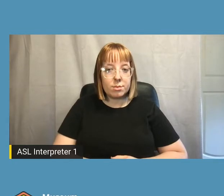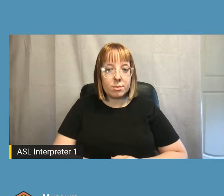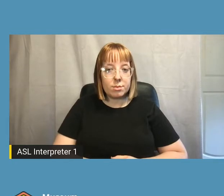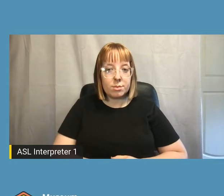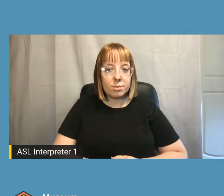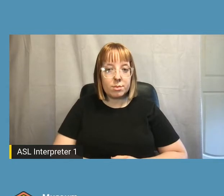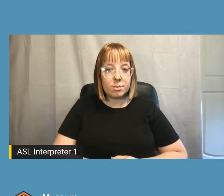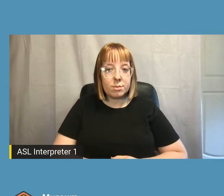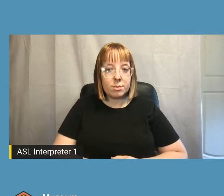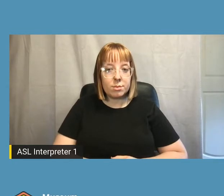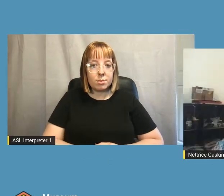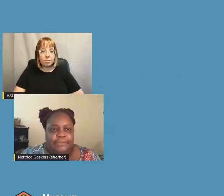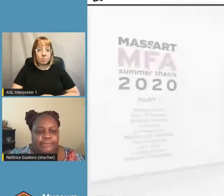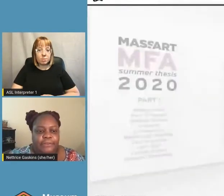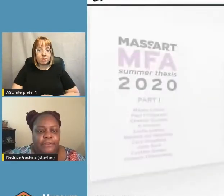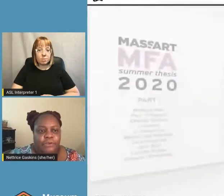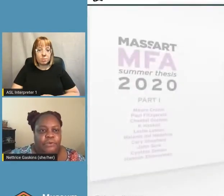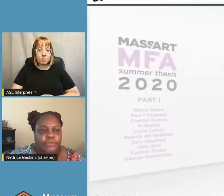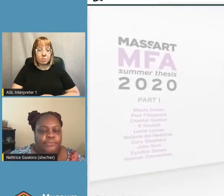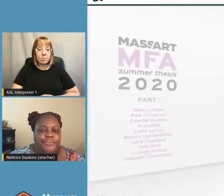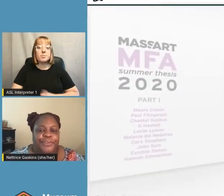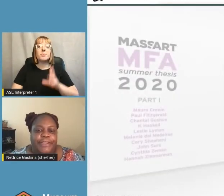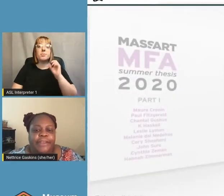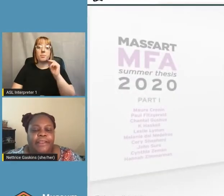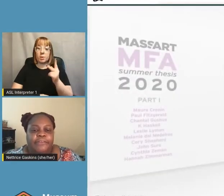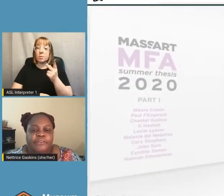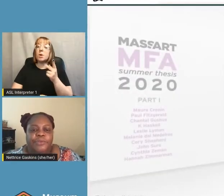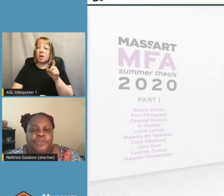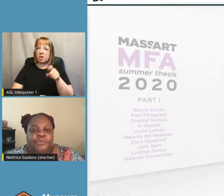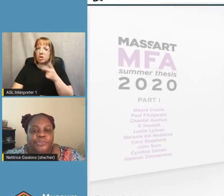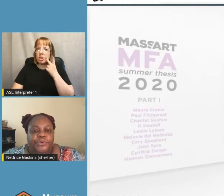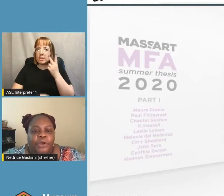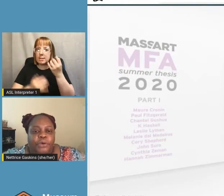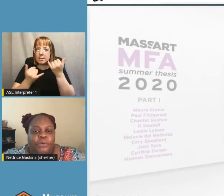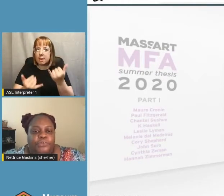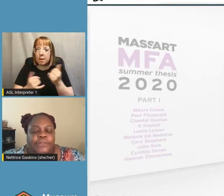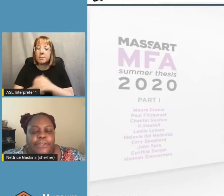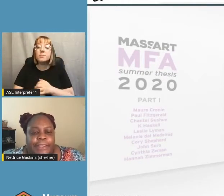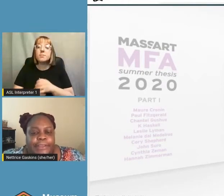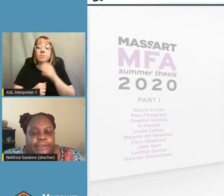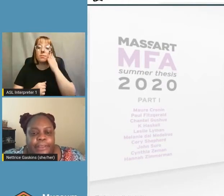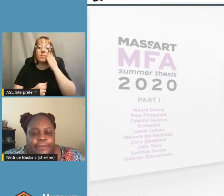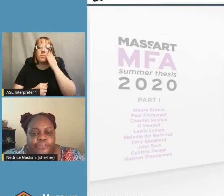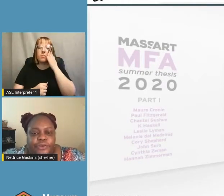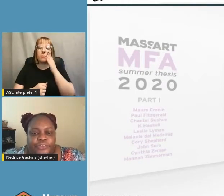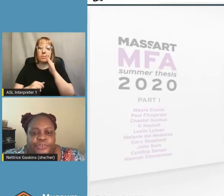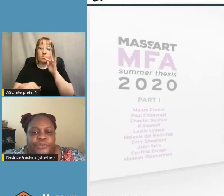okay so you should see it on your screen so when you do go to the link it shows you